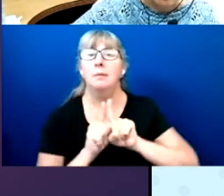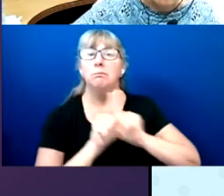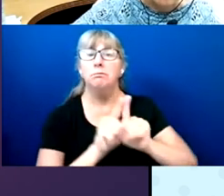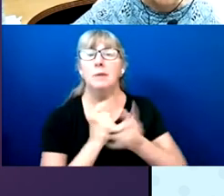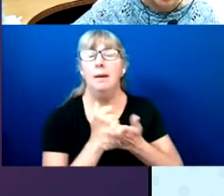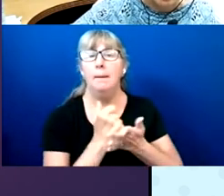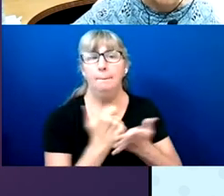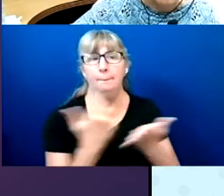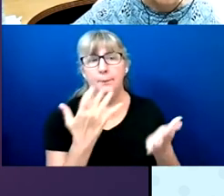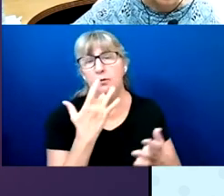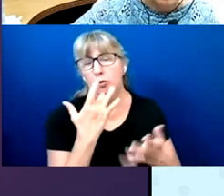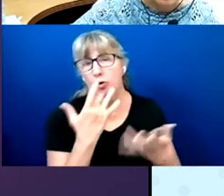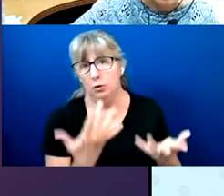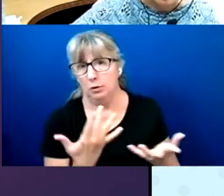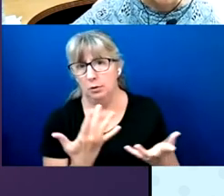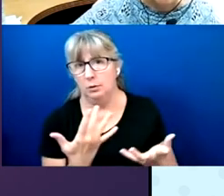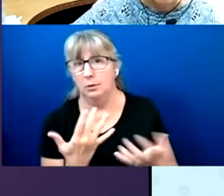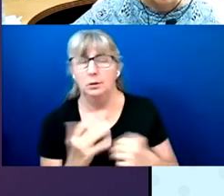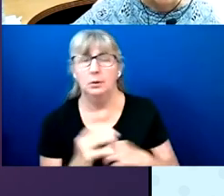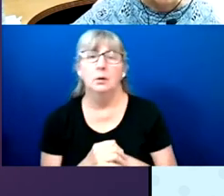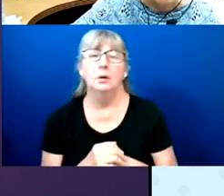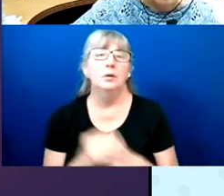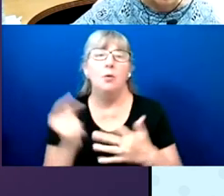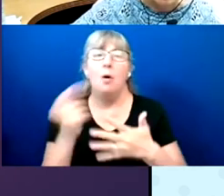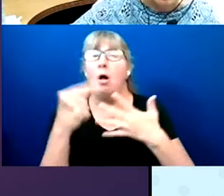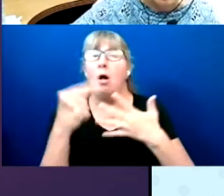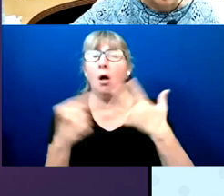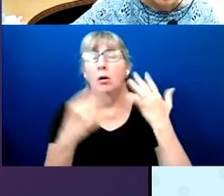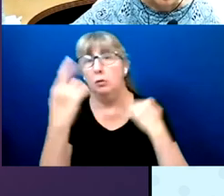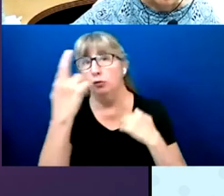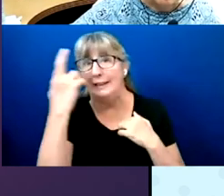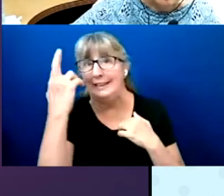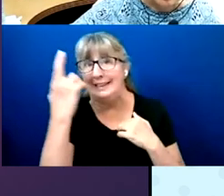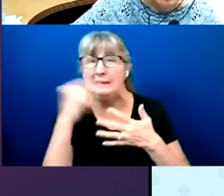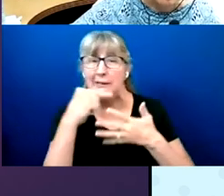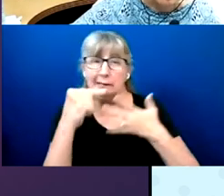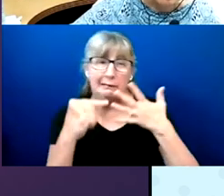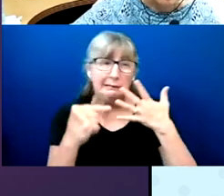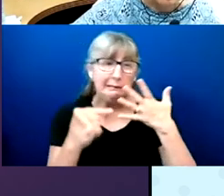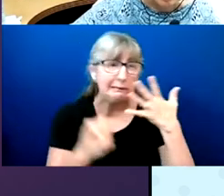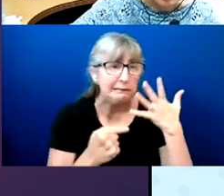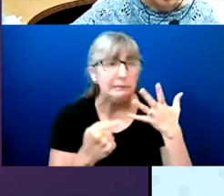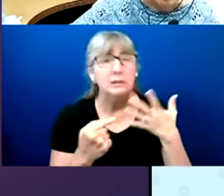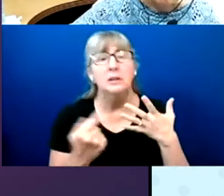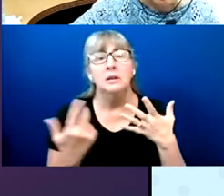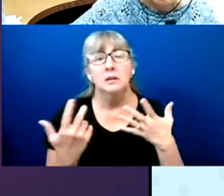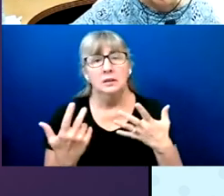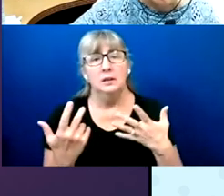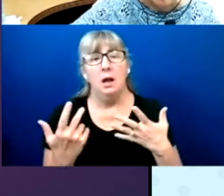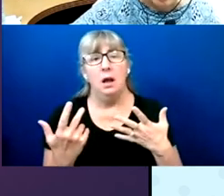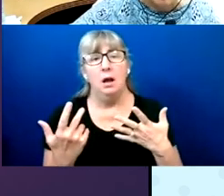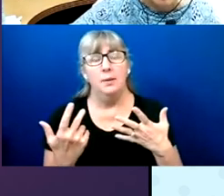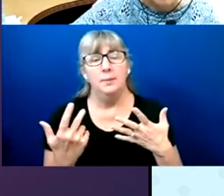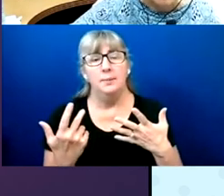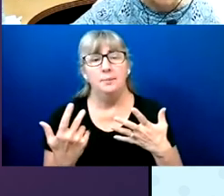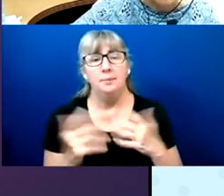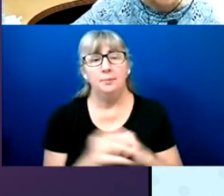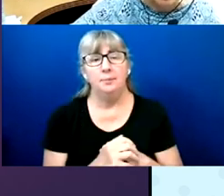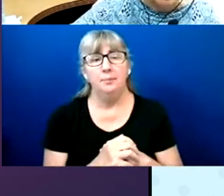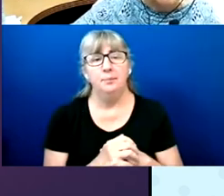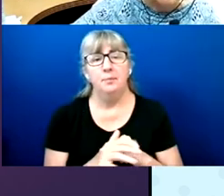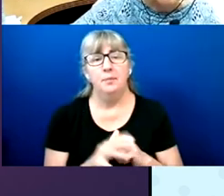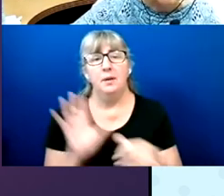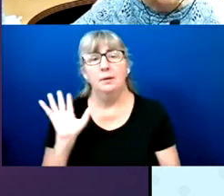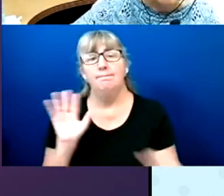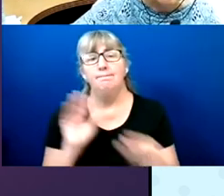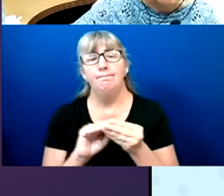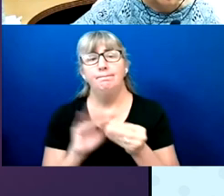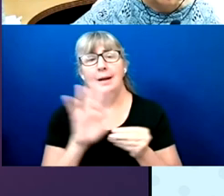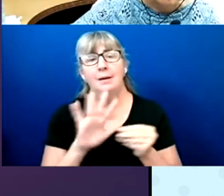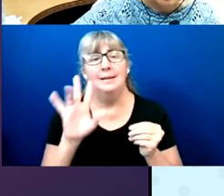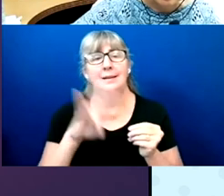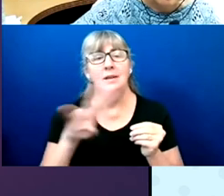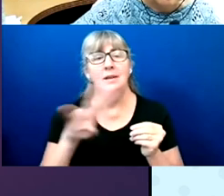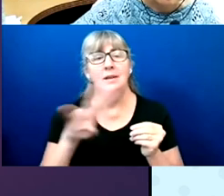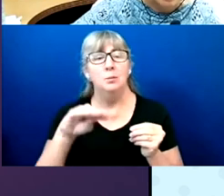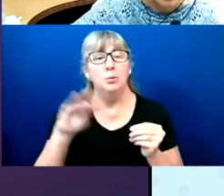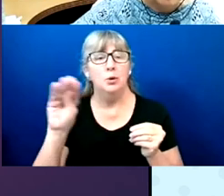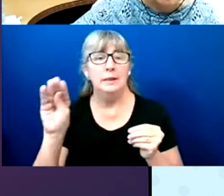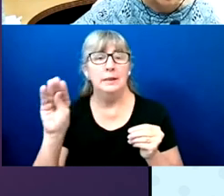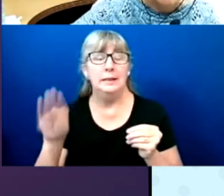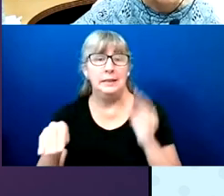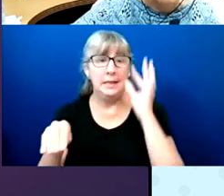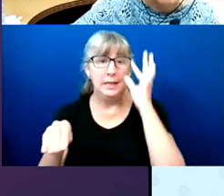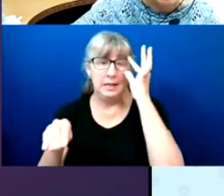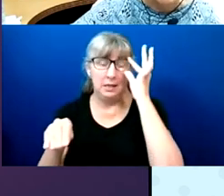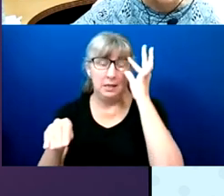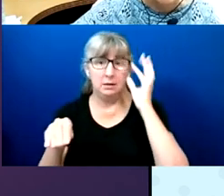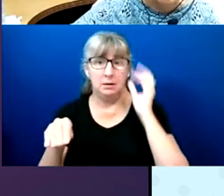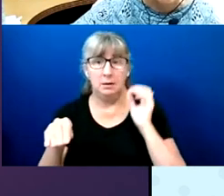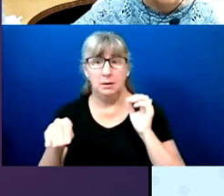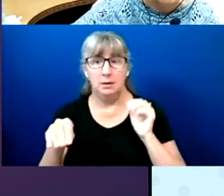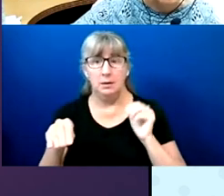So, all those factors contribute, you know, to only about 77% being able to vote privately